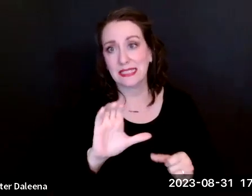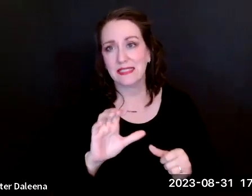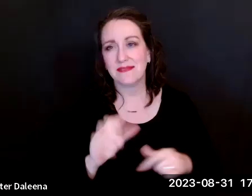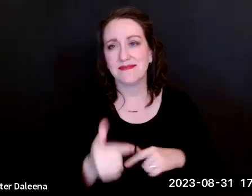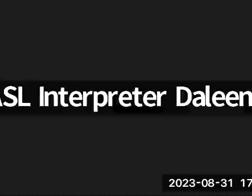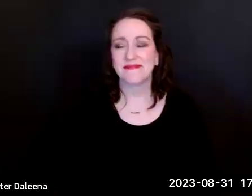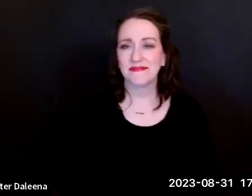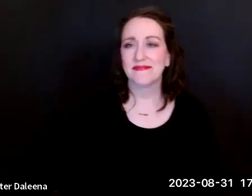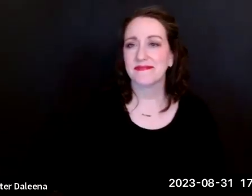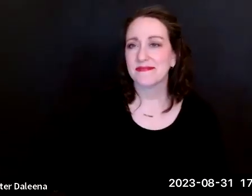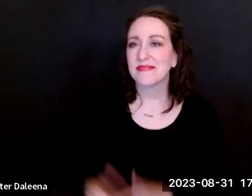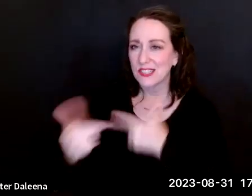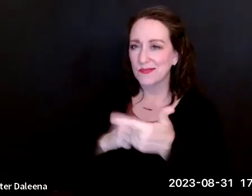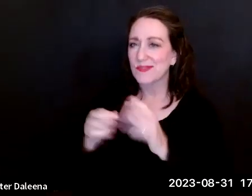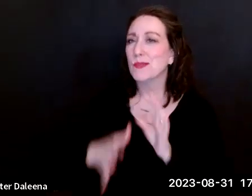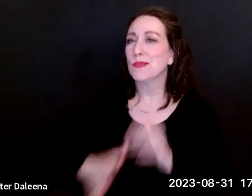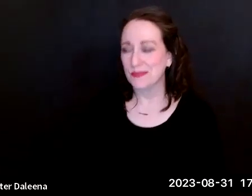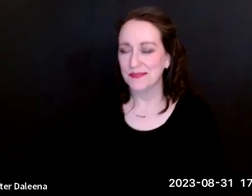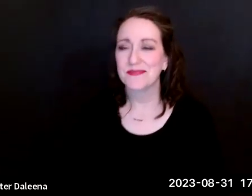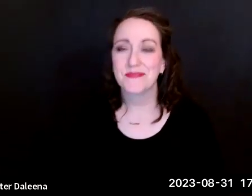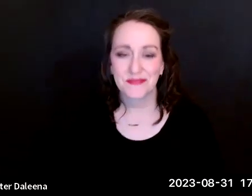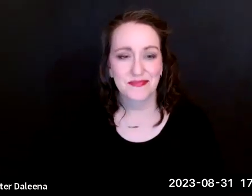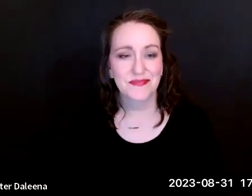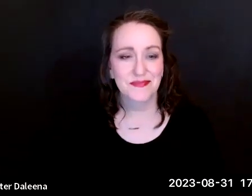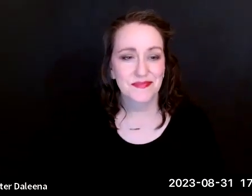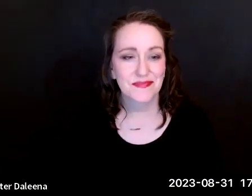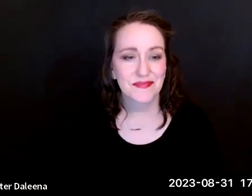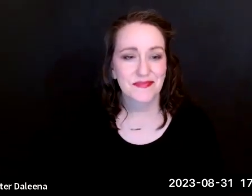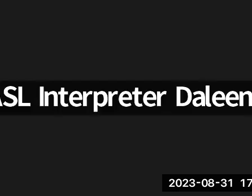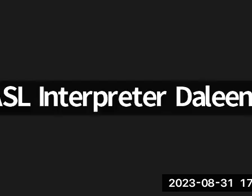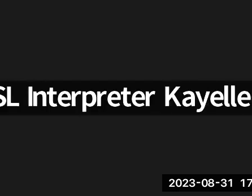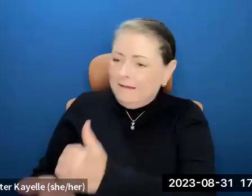sure um I'm gonna go ahead and call on Ted to help me answer this one I already got my